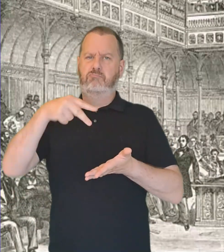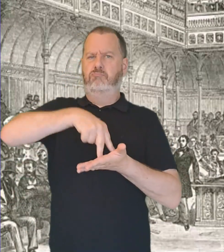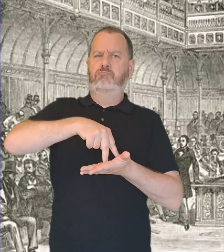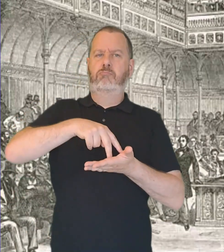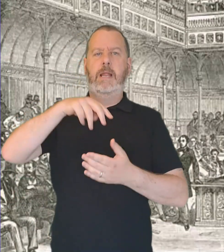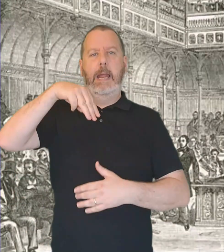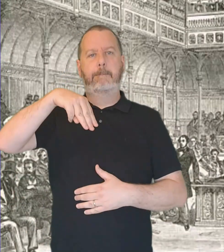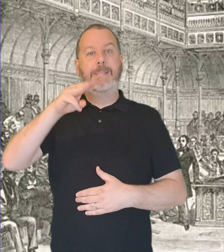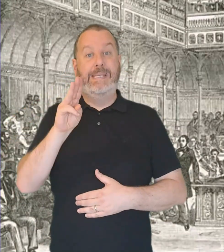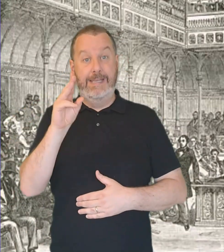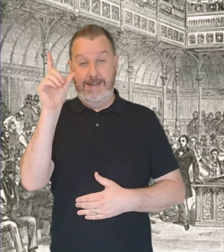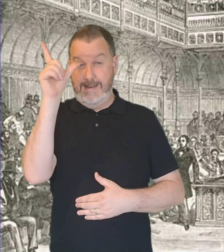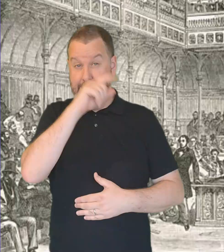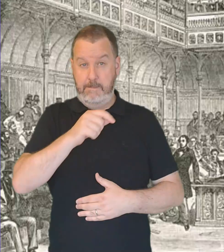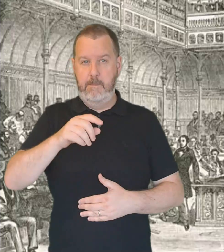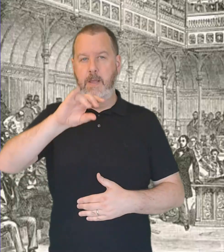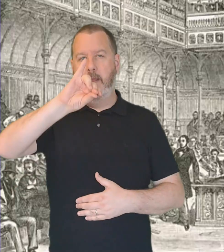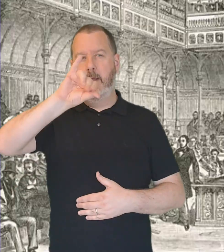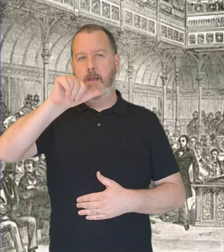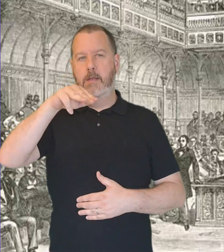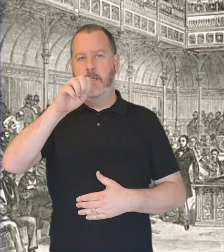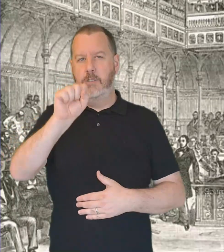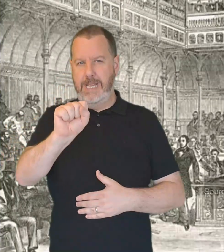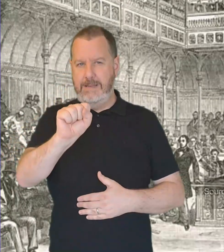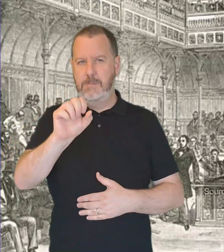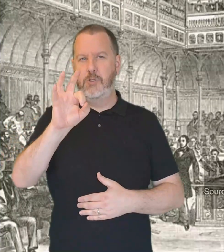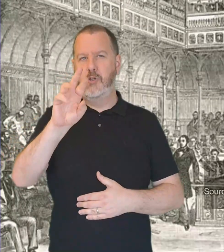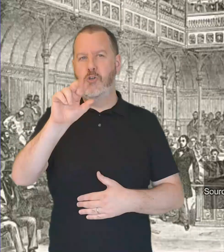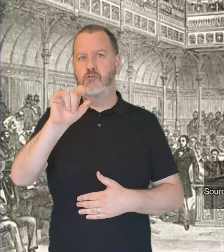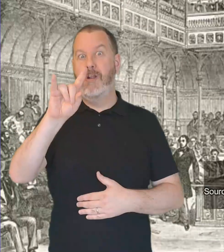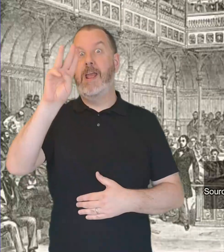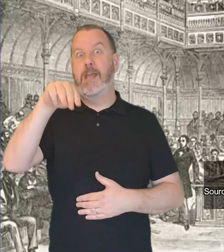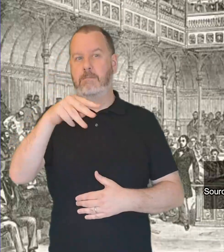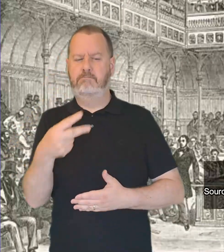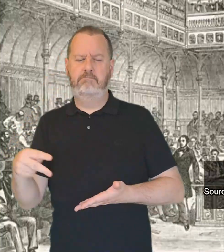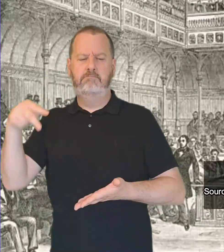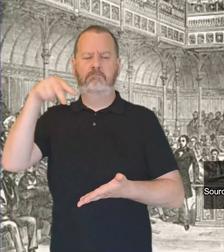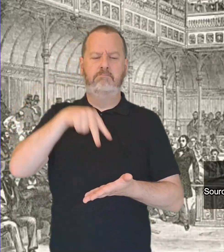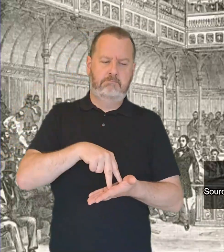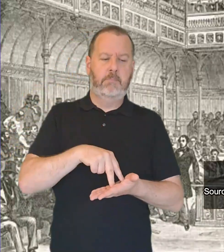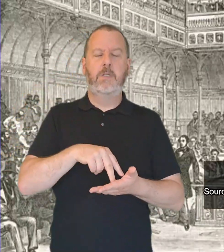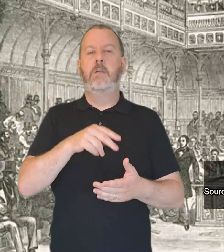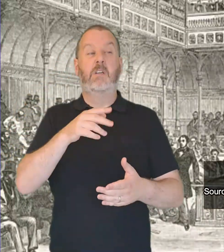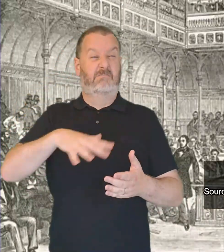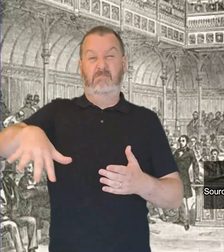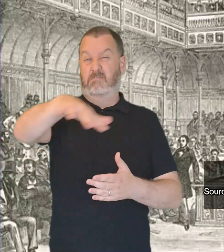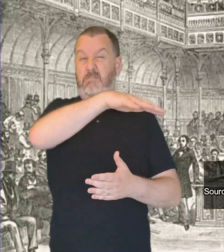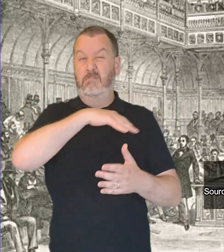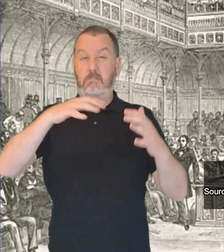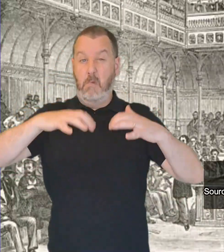An MP, James Graham, mentioned John Moore in the context of a parliamentary discussion